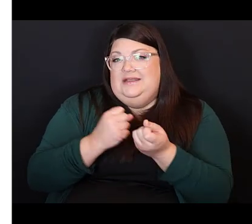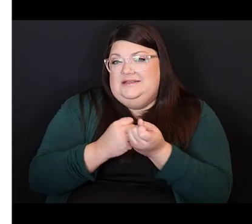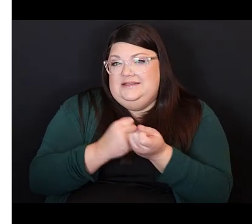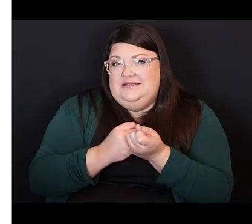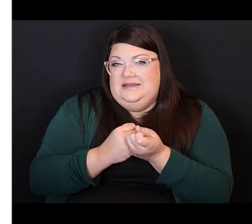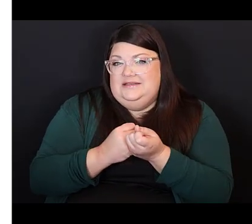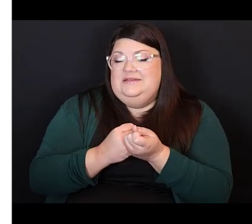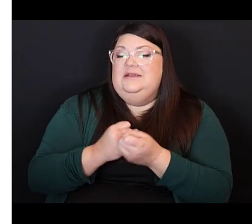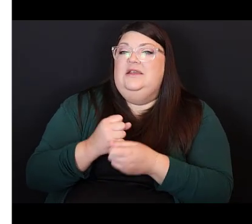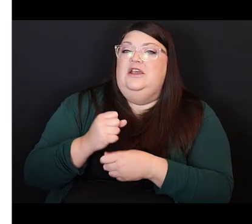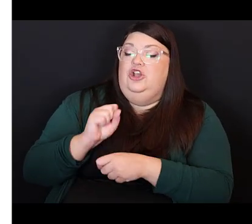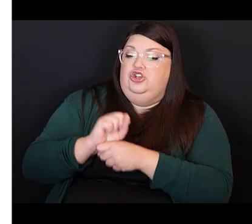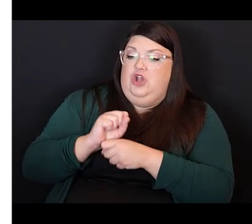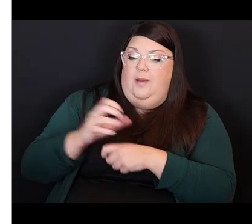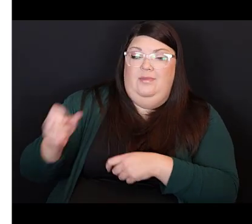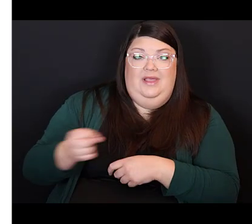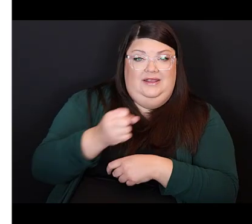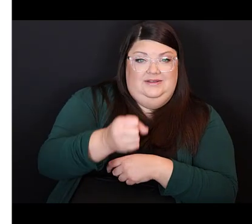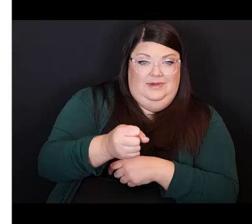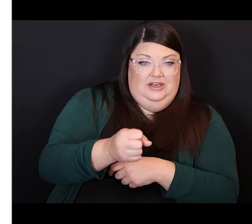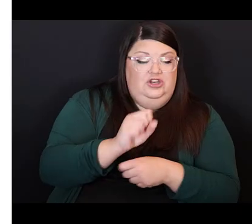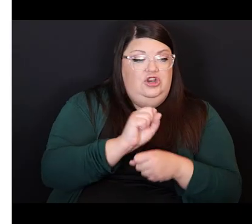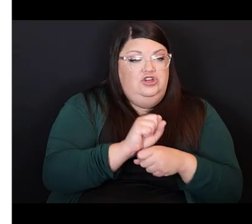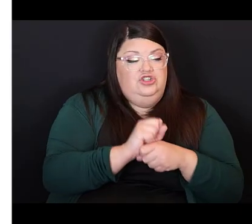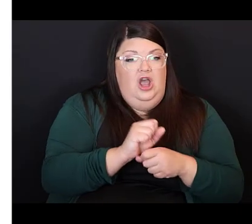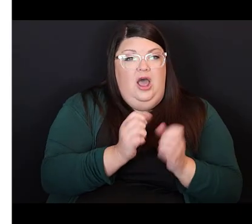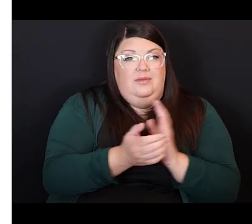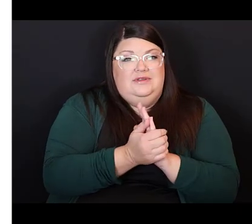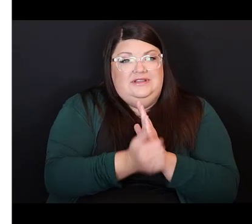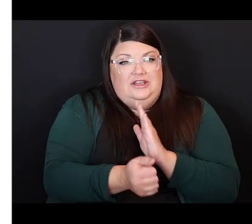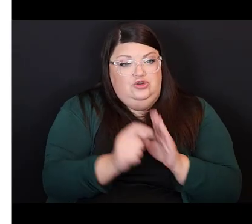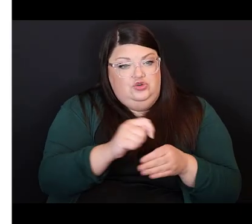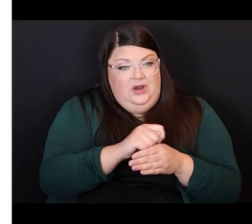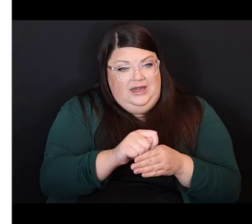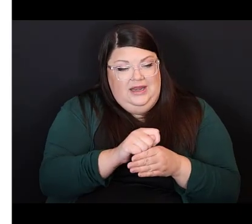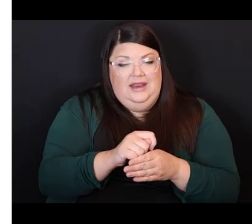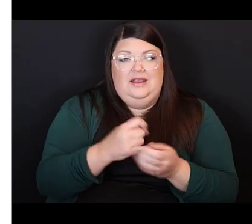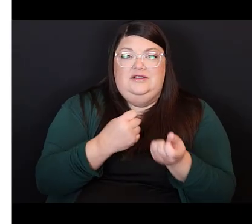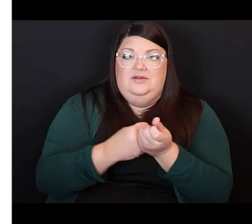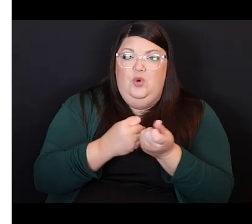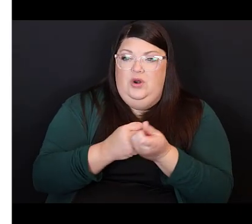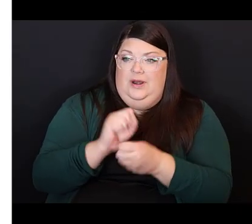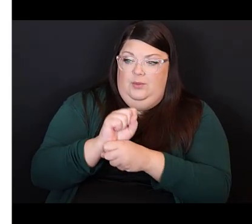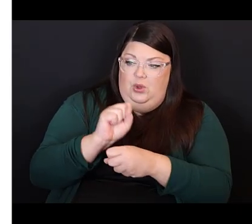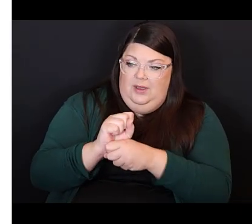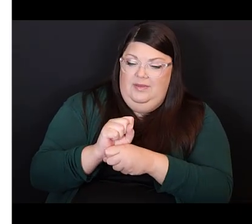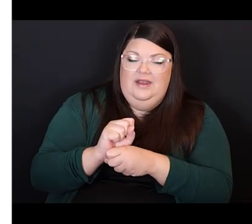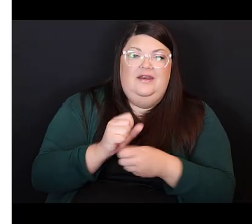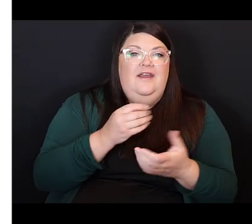job placement, job skills training, supportive employment, financial literacy,